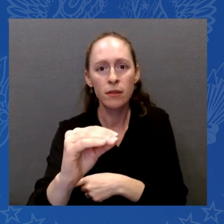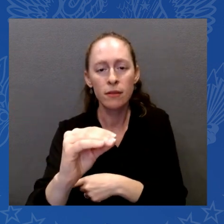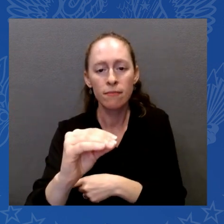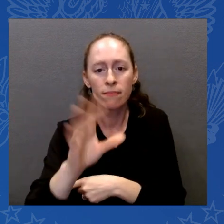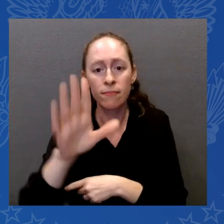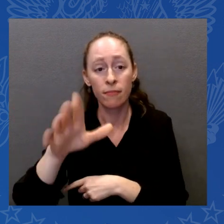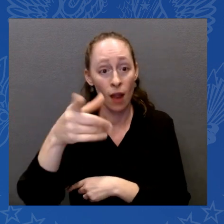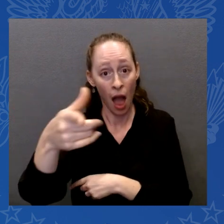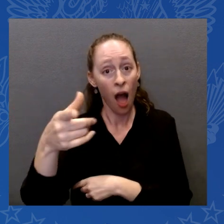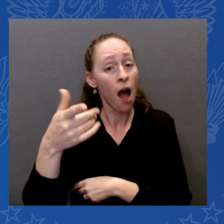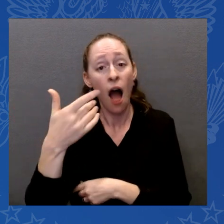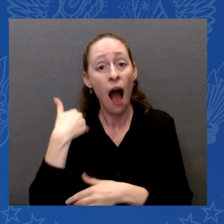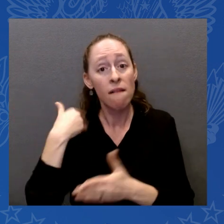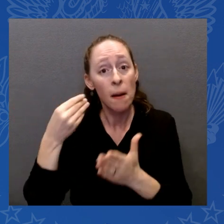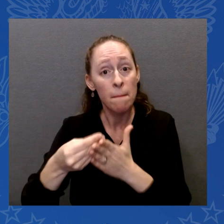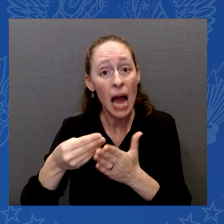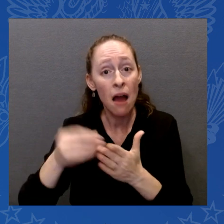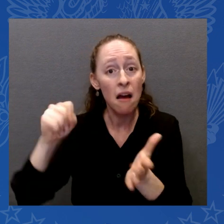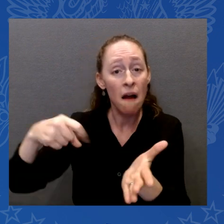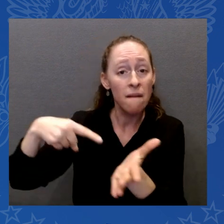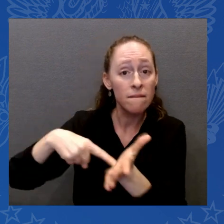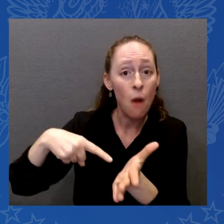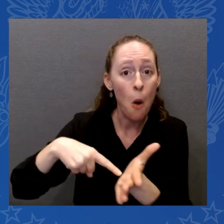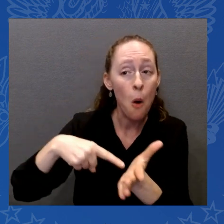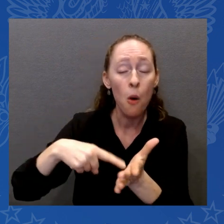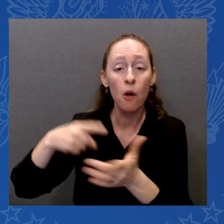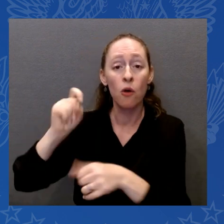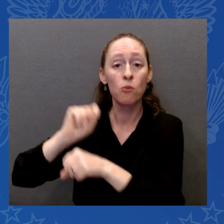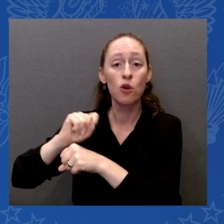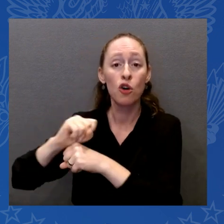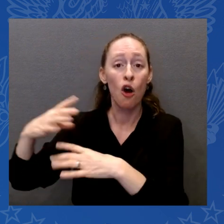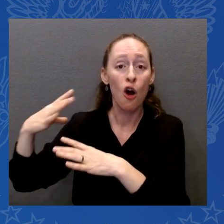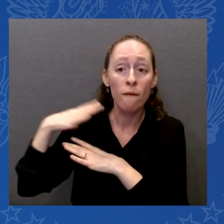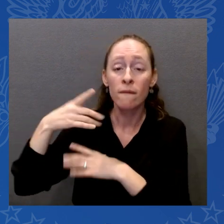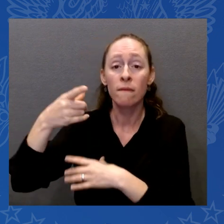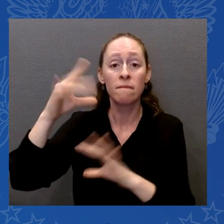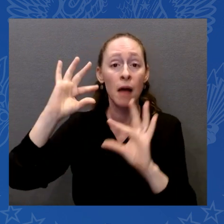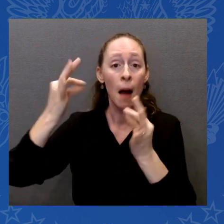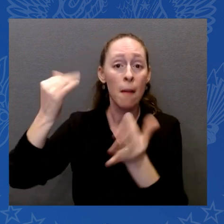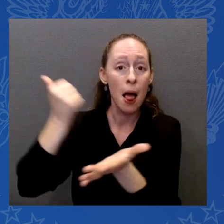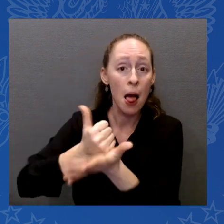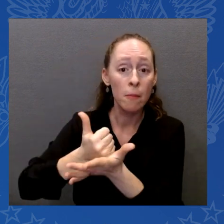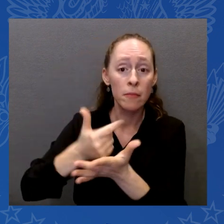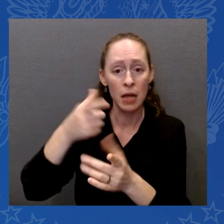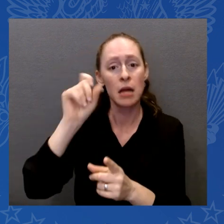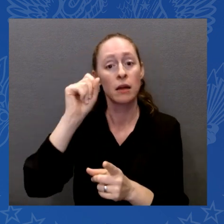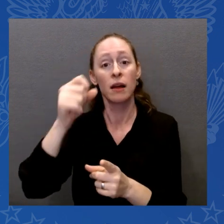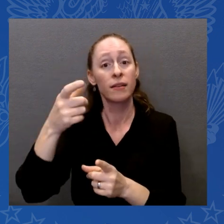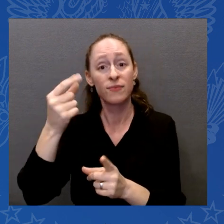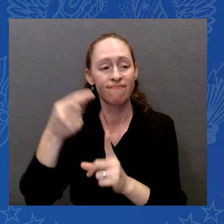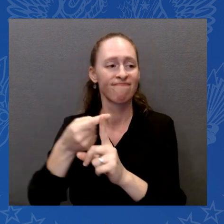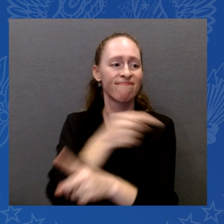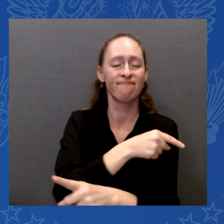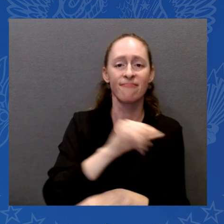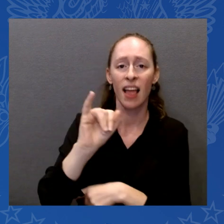They now have to go to Illinois or Minnesota. Many, especially in abusive relationships